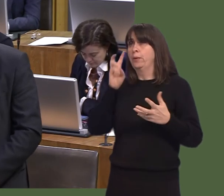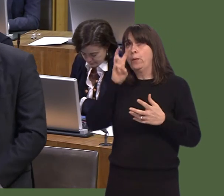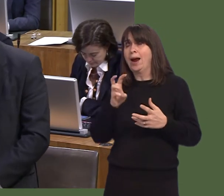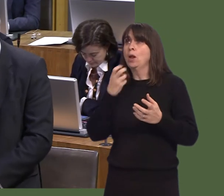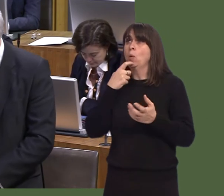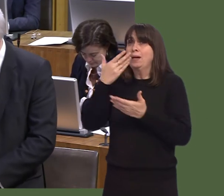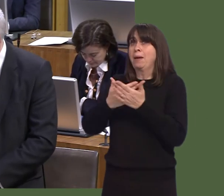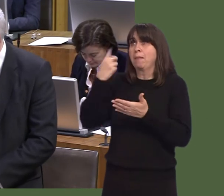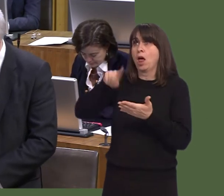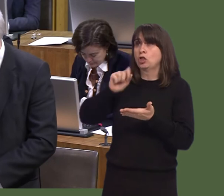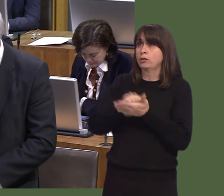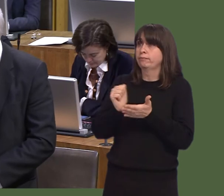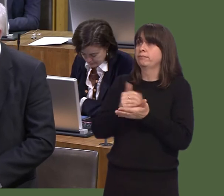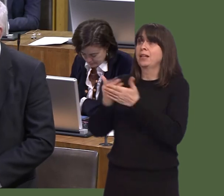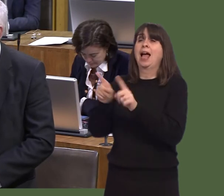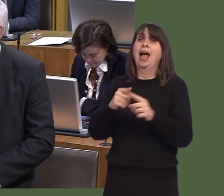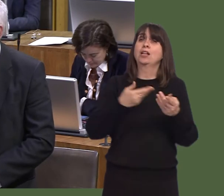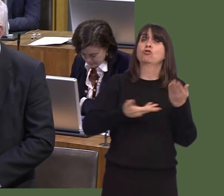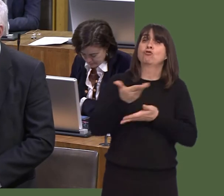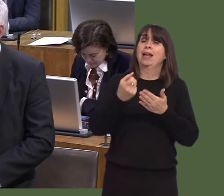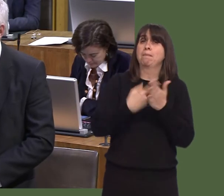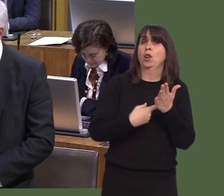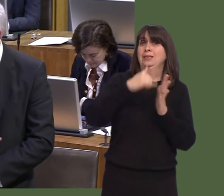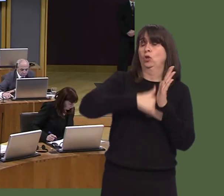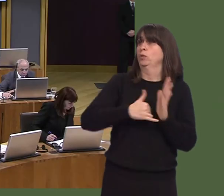In fact, workforce planning is woefully inadequate in that part of Wales, as we know.